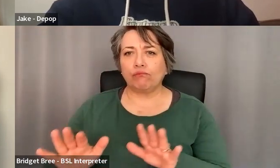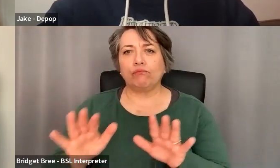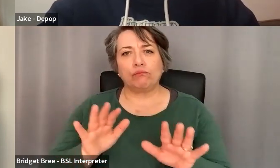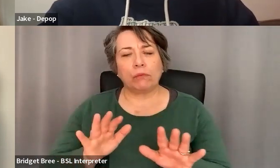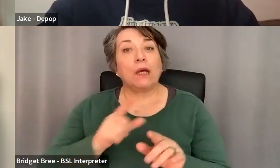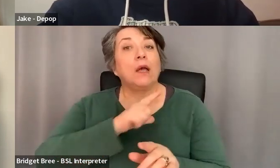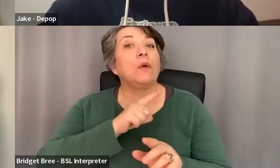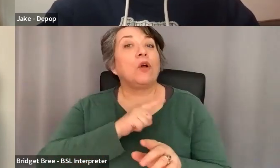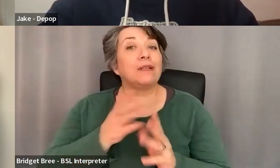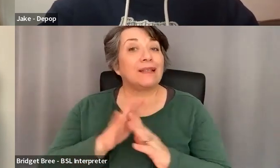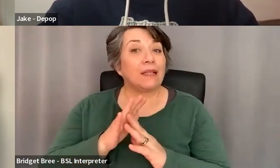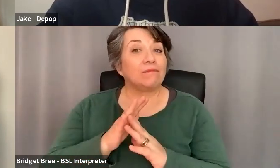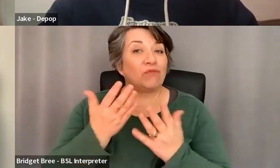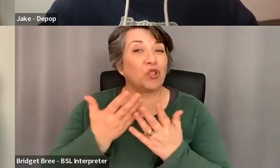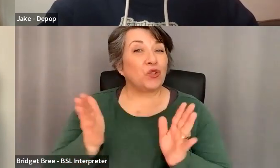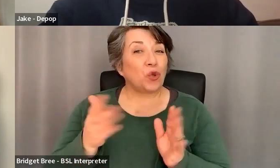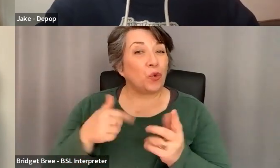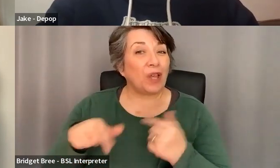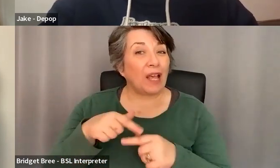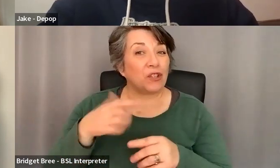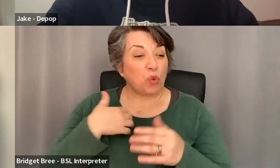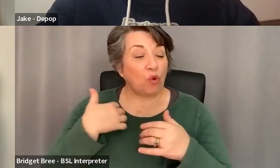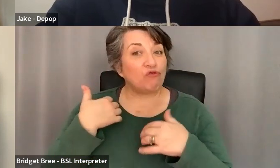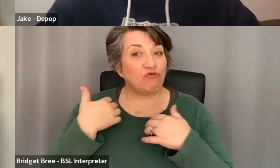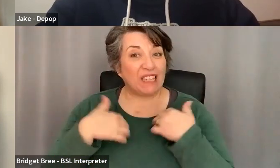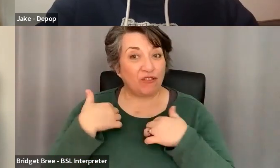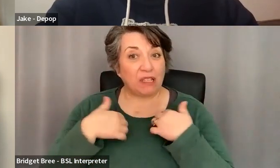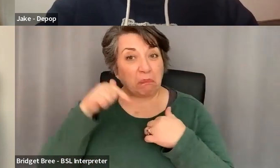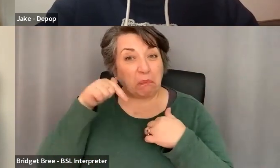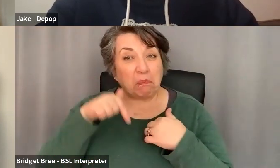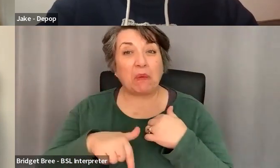I think you know, we always like to see people tailor. First and foreat paste making your you spend time filling out the application. It takes time and shows an trt in the role.